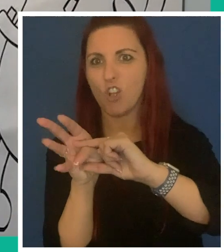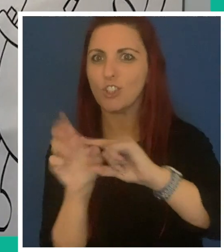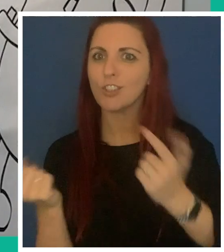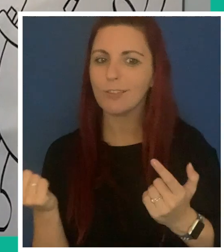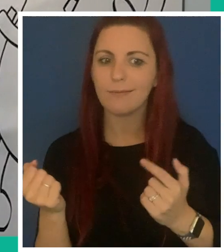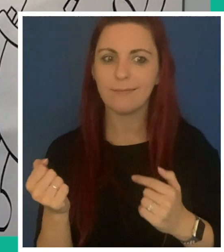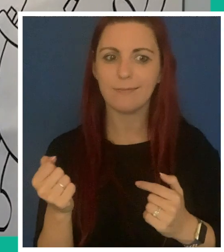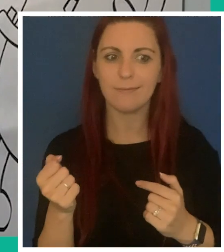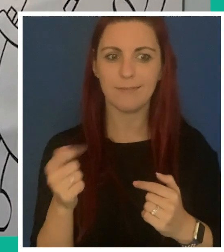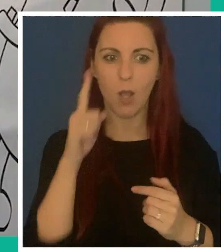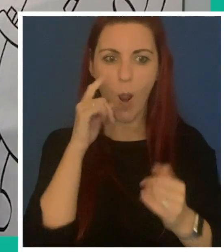teardrop shape.